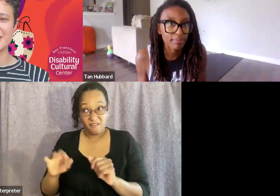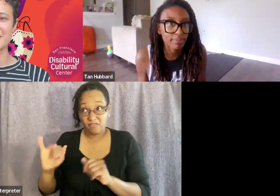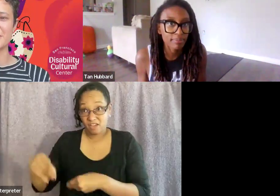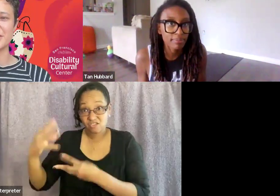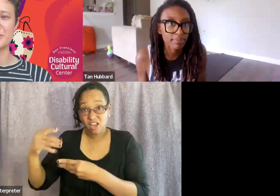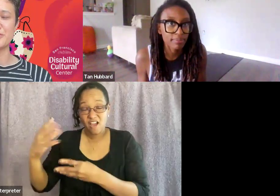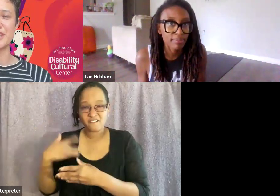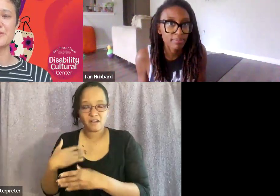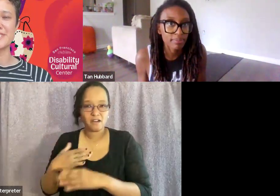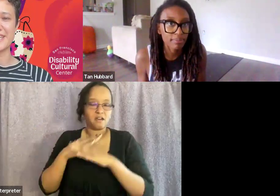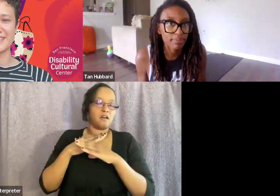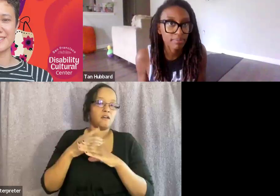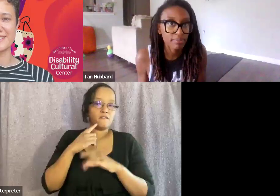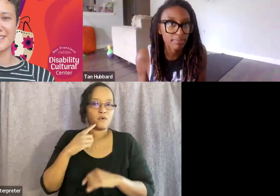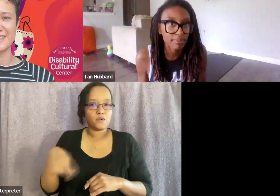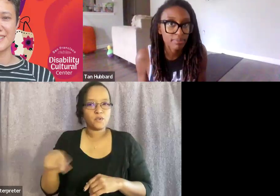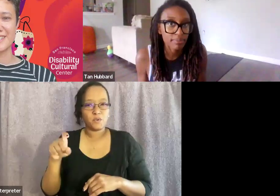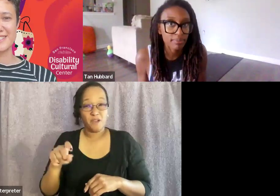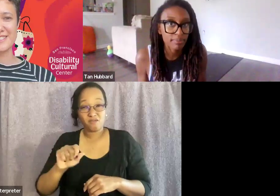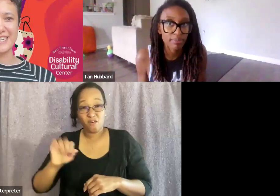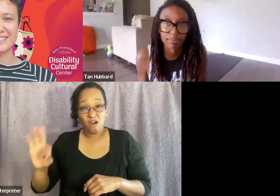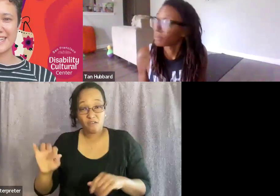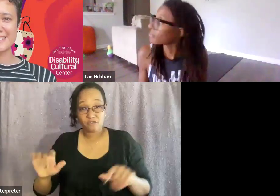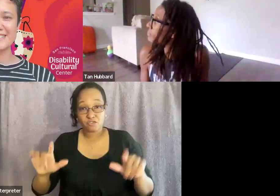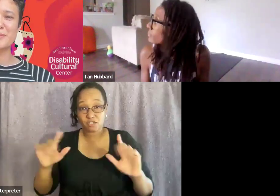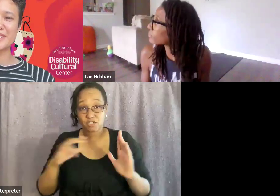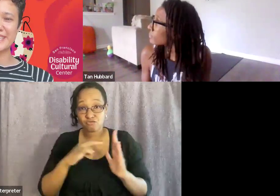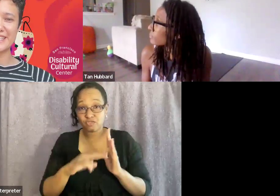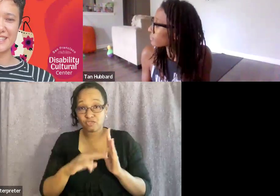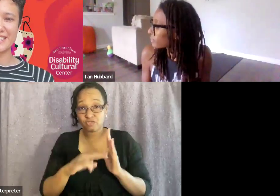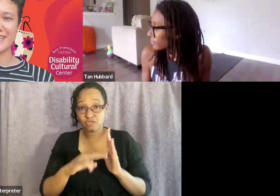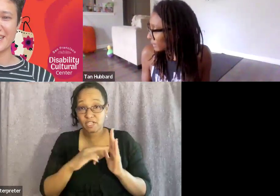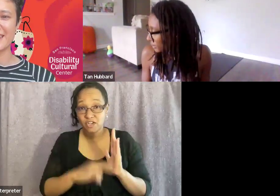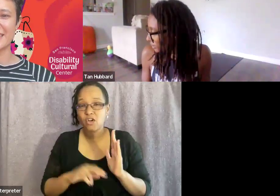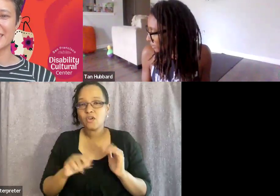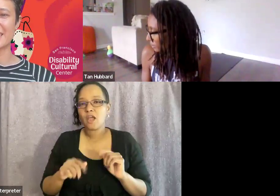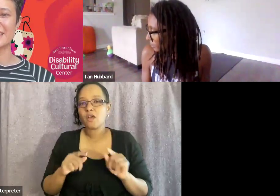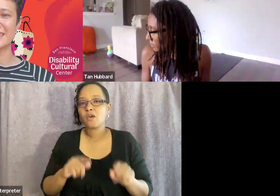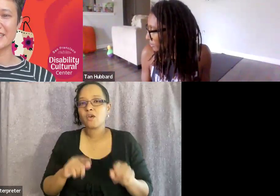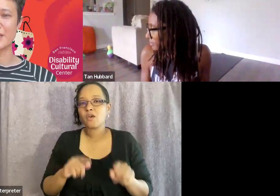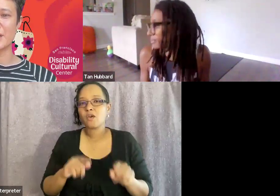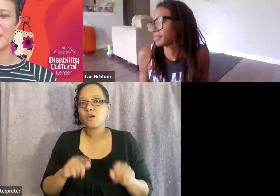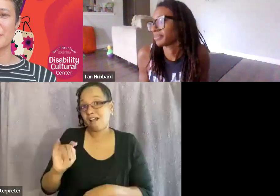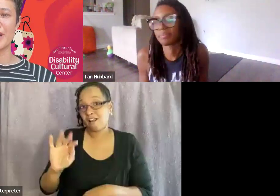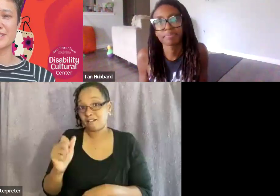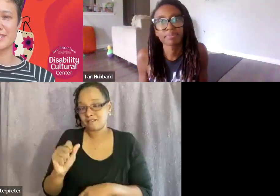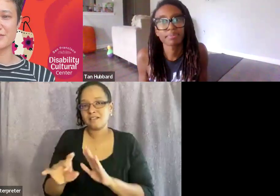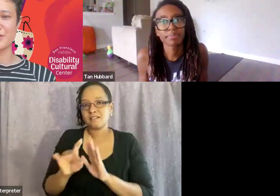you can go to "video settings", select "accessibility" and then unclick the boxes